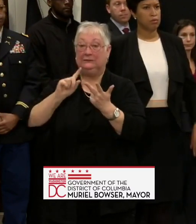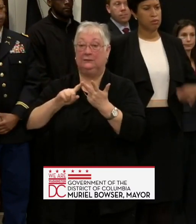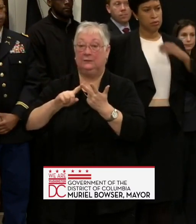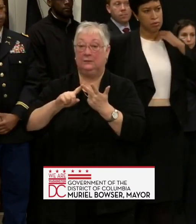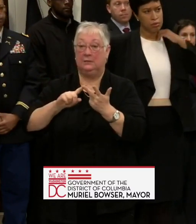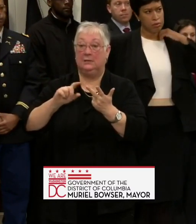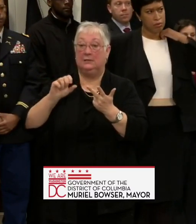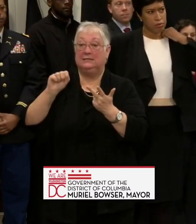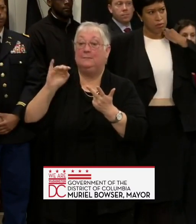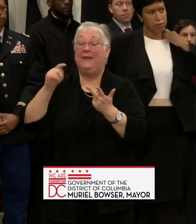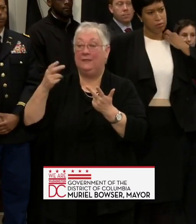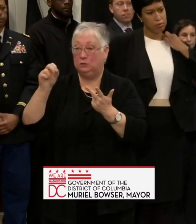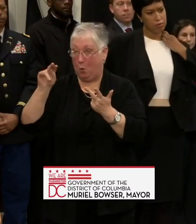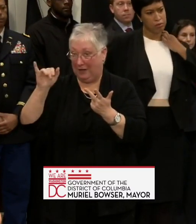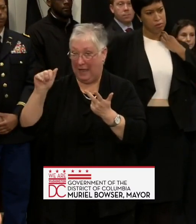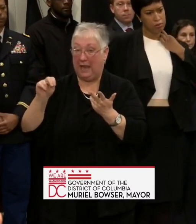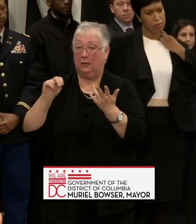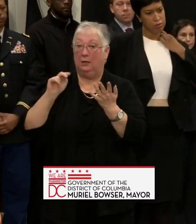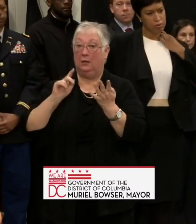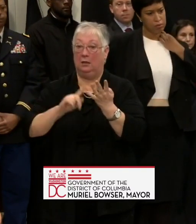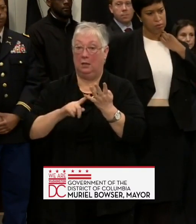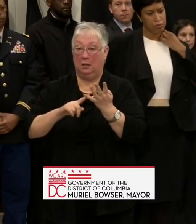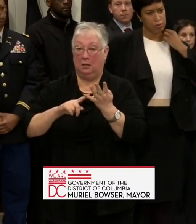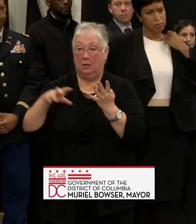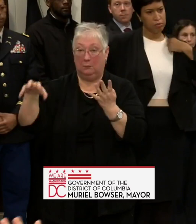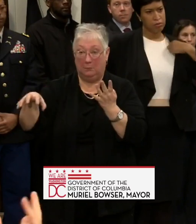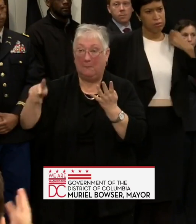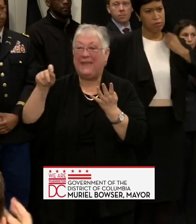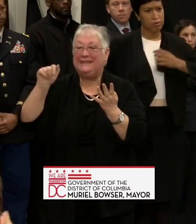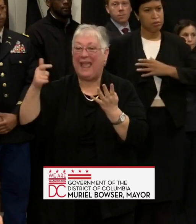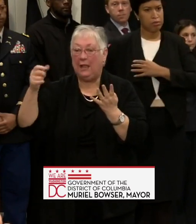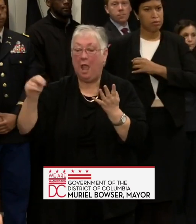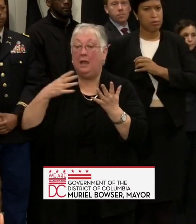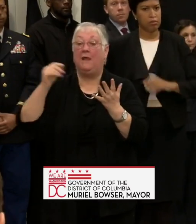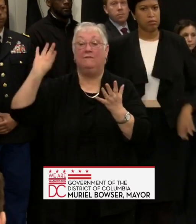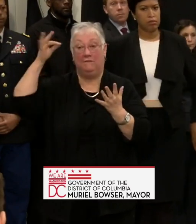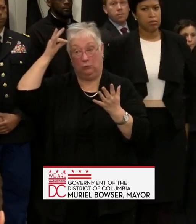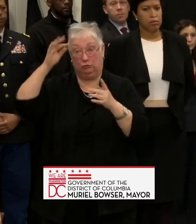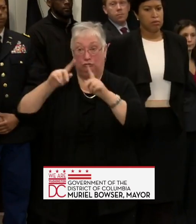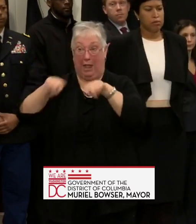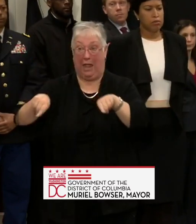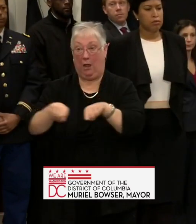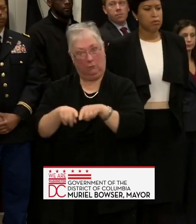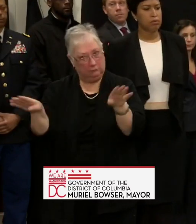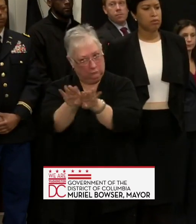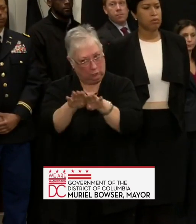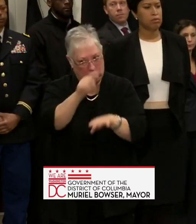WE ALSO WILL BE RUNNING A BUS SERVICE AS YOU CAN IMAGINE THAT WILL BE IMPACTED WITH ALL OF THE ROAD CLOSURES SO WE RECOMMEND